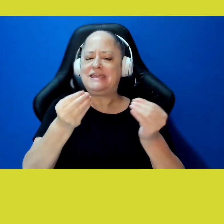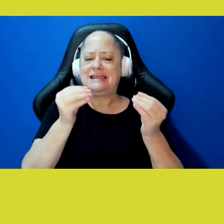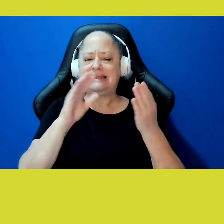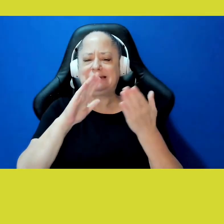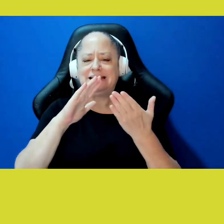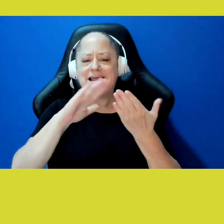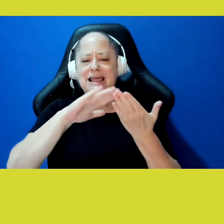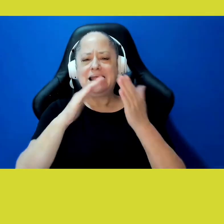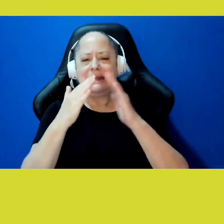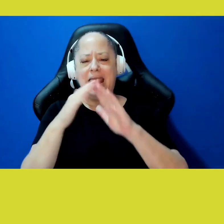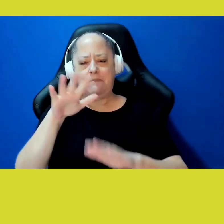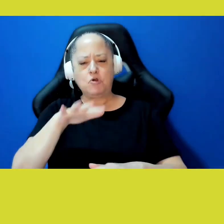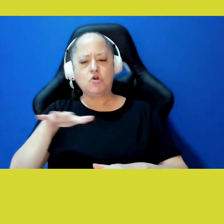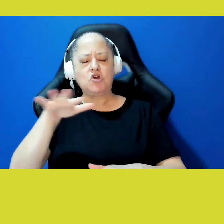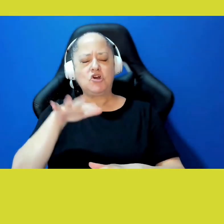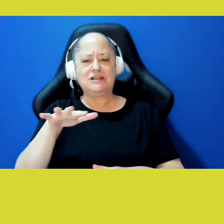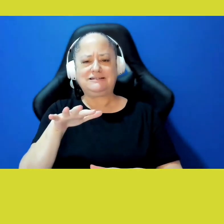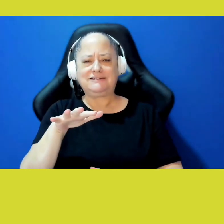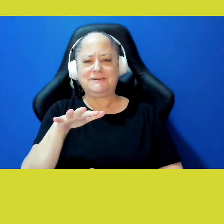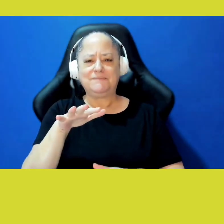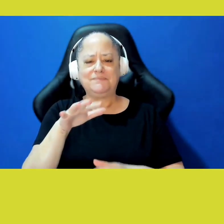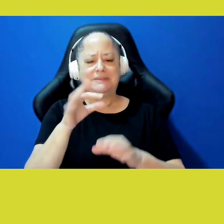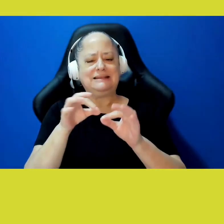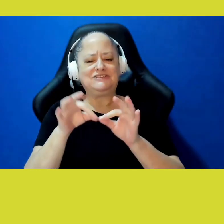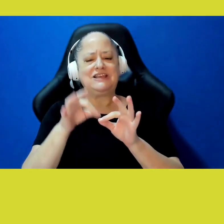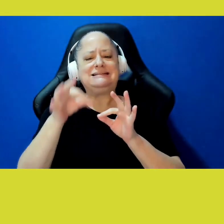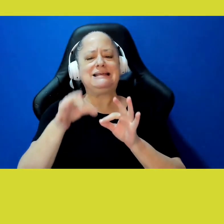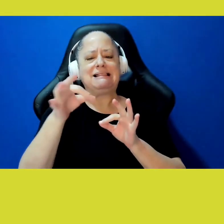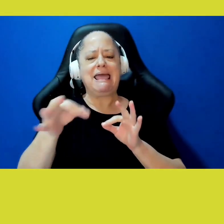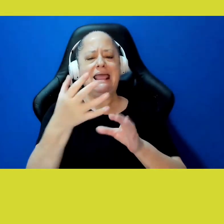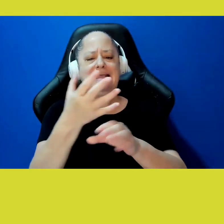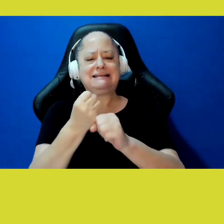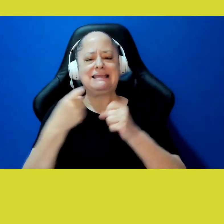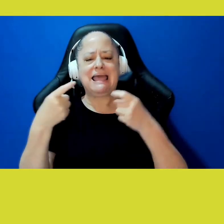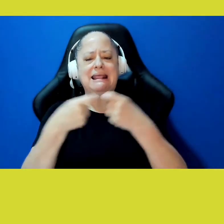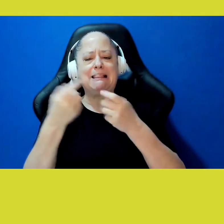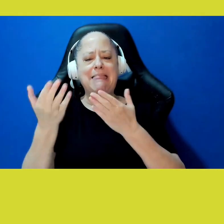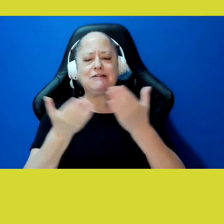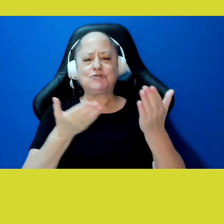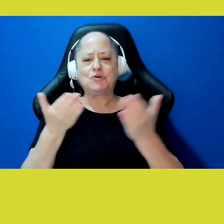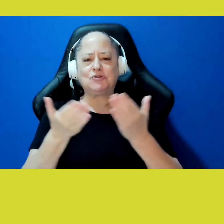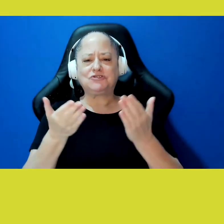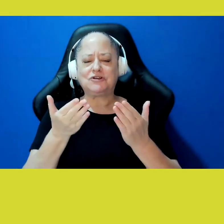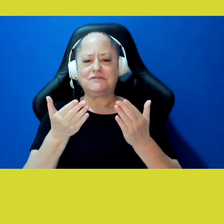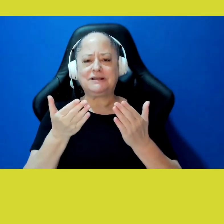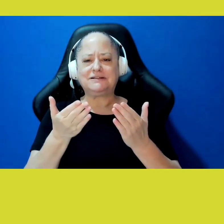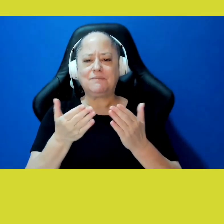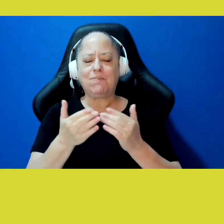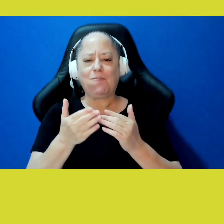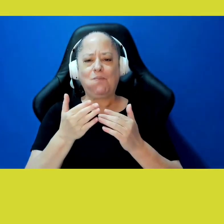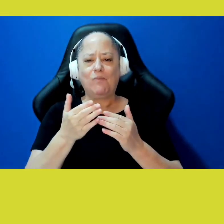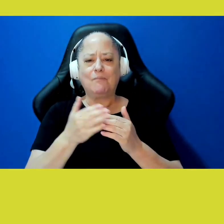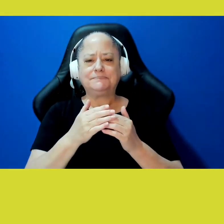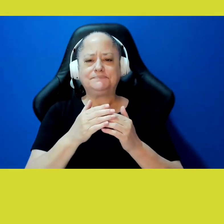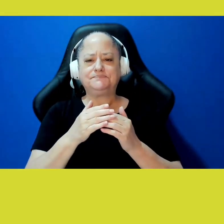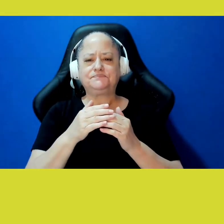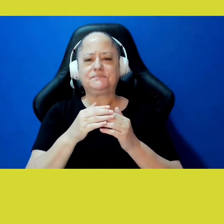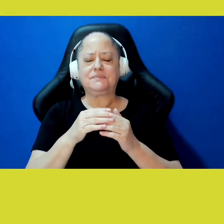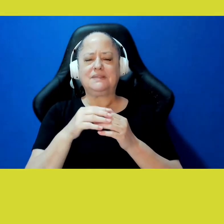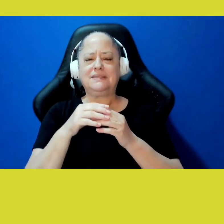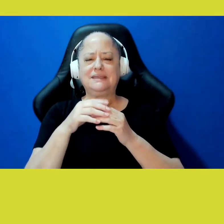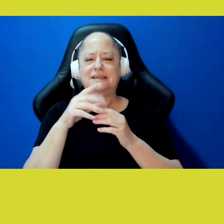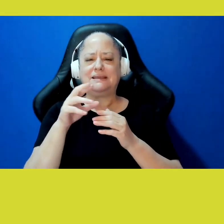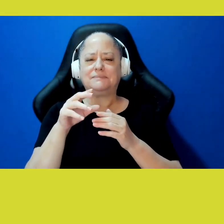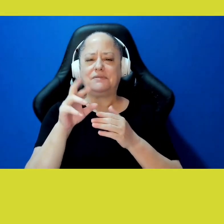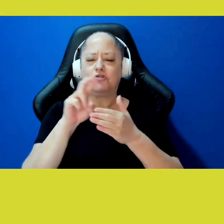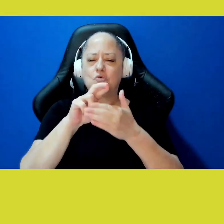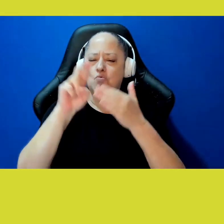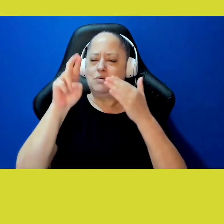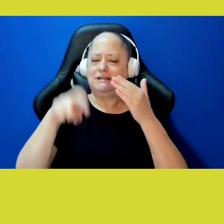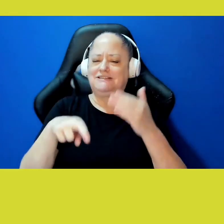service because, I mean, the ramifications and the waves